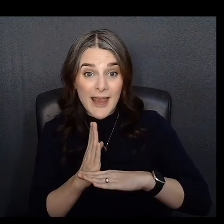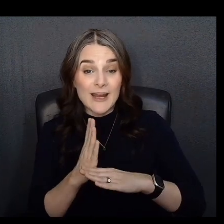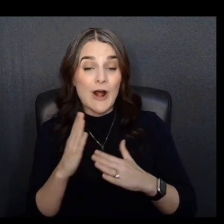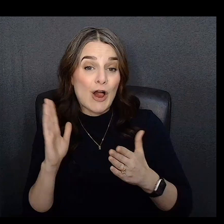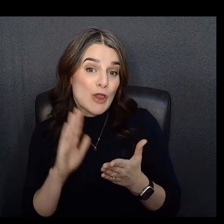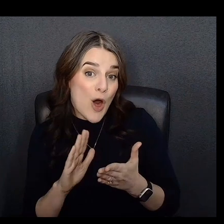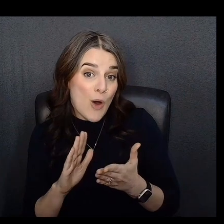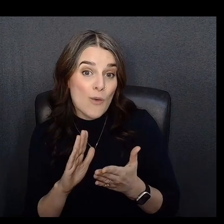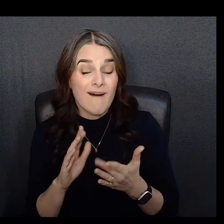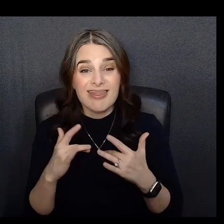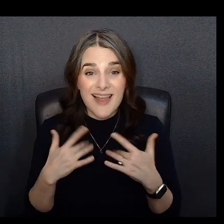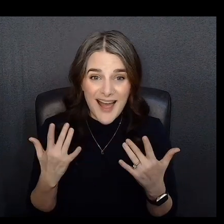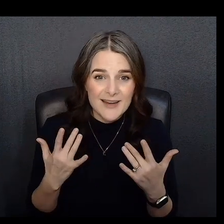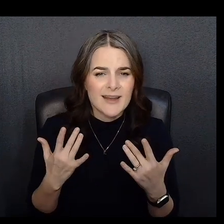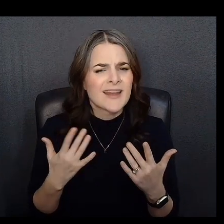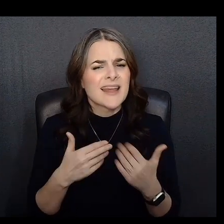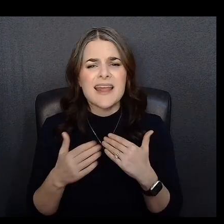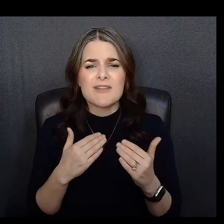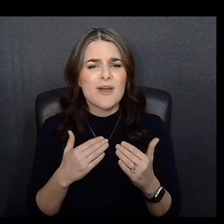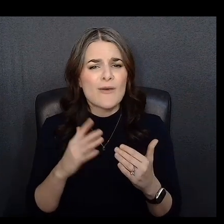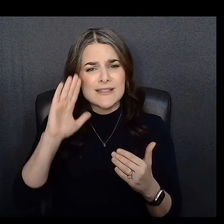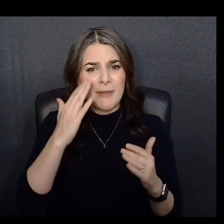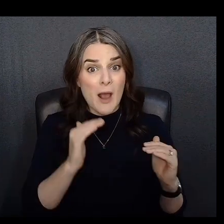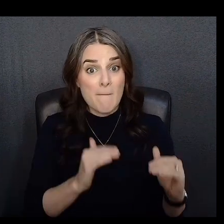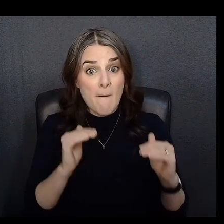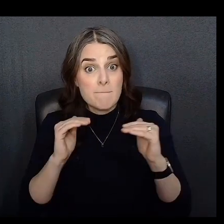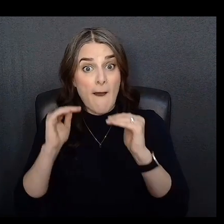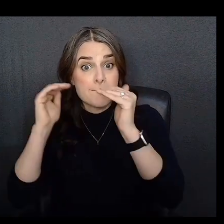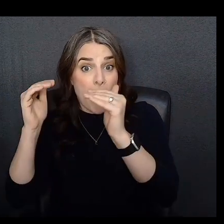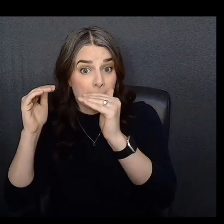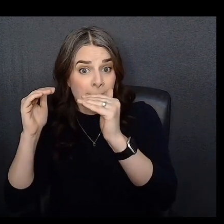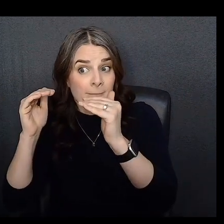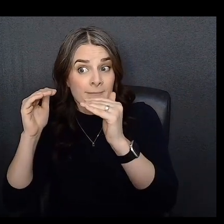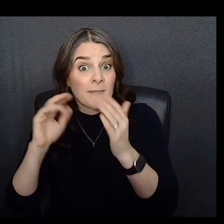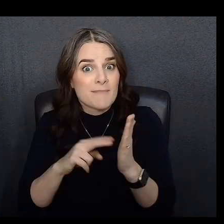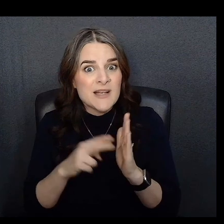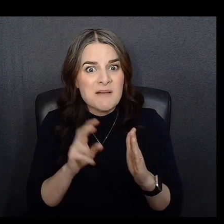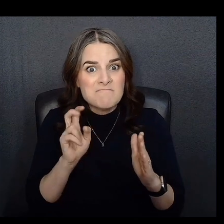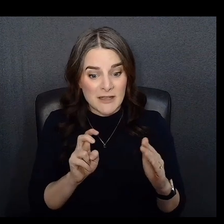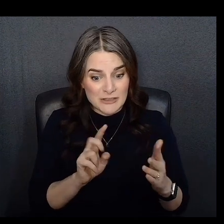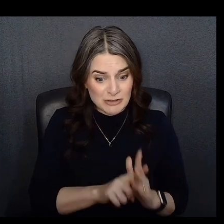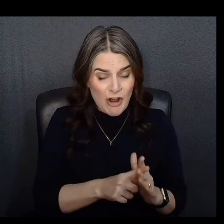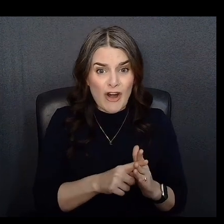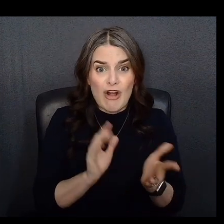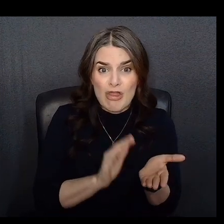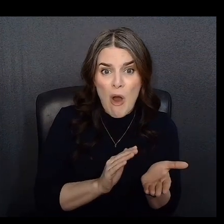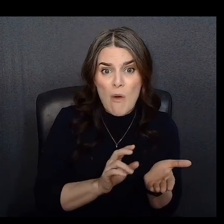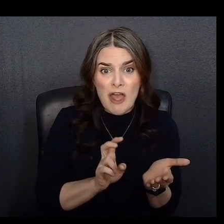Even though we might use a hierarchy-type language to talk about them, that doesn't mean that somebody has to move through that hierarchy